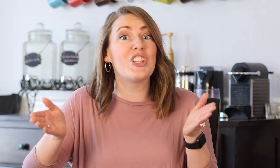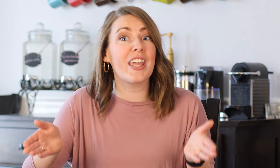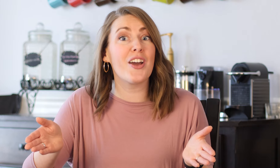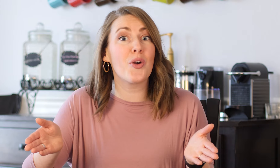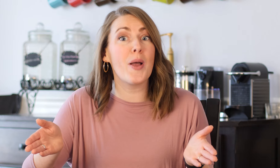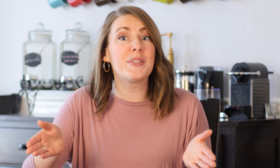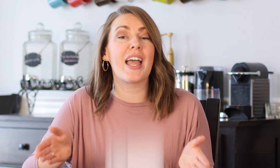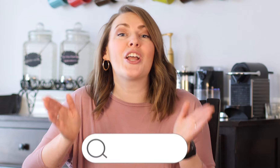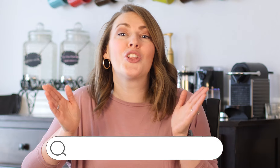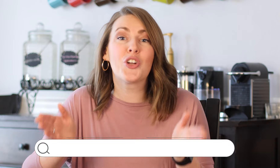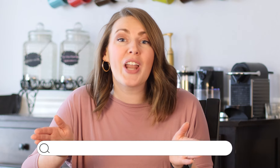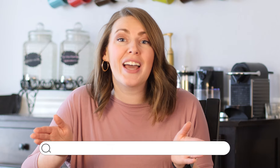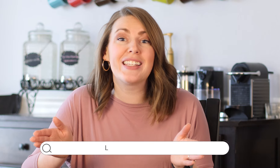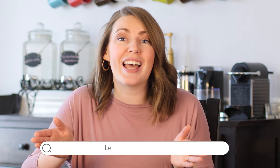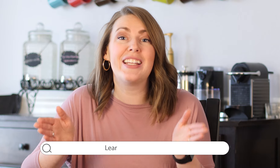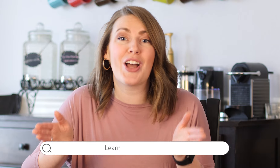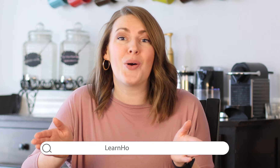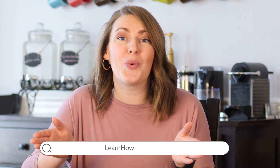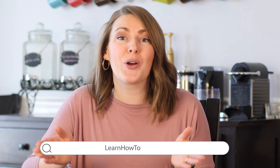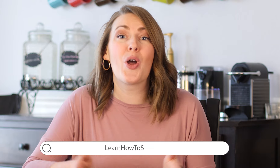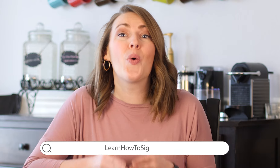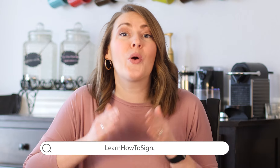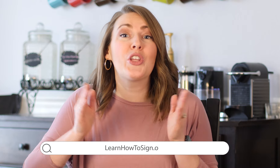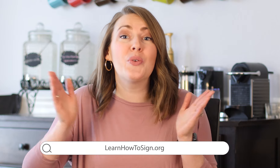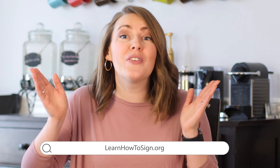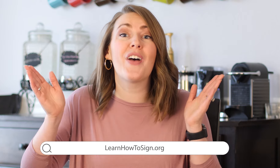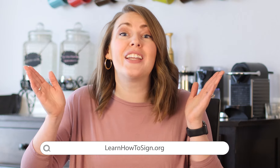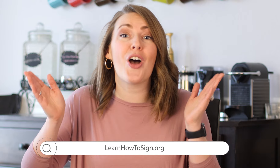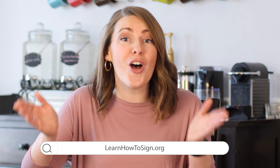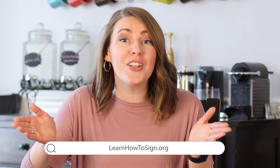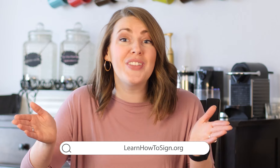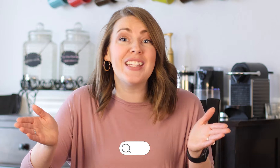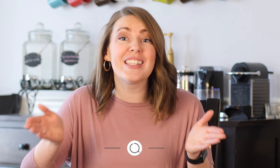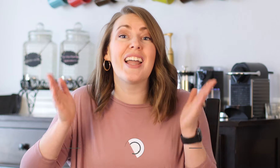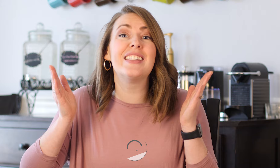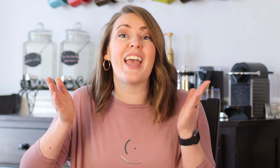check out our website learnhowtosign.org where you can find all of these signs